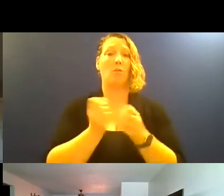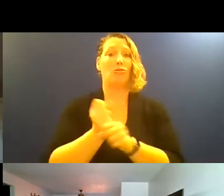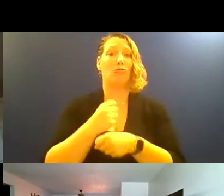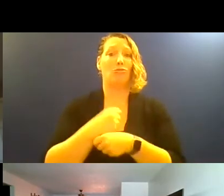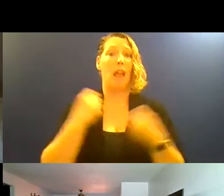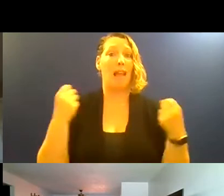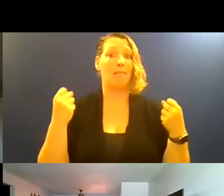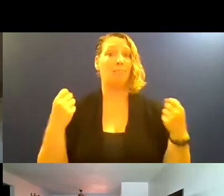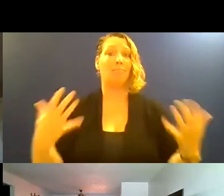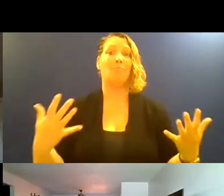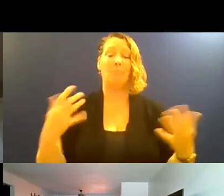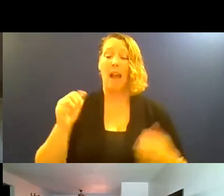all of these affinity groups.